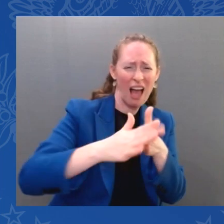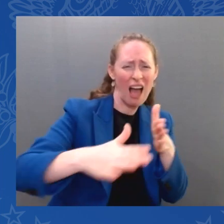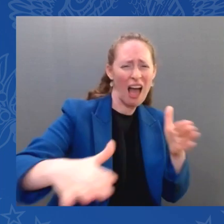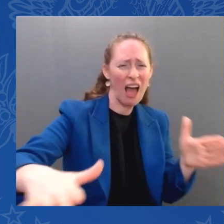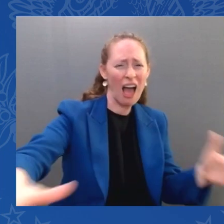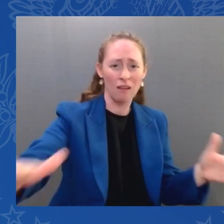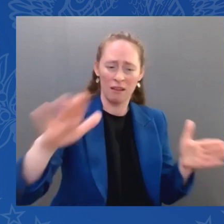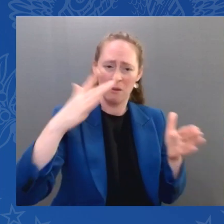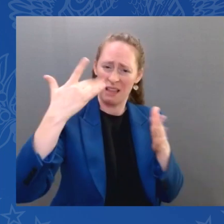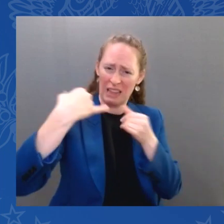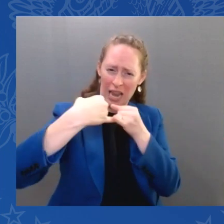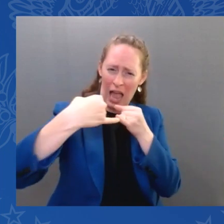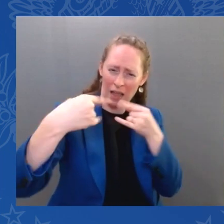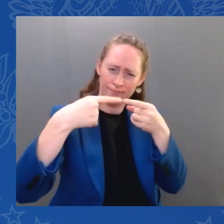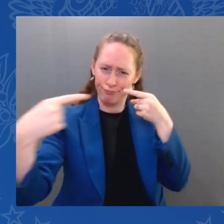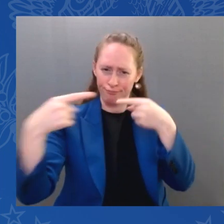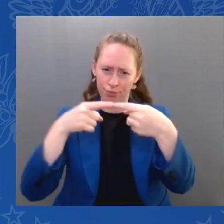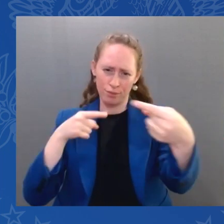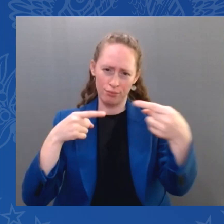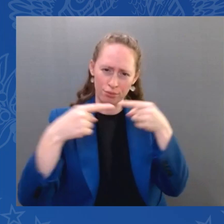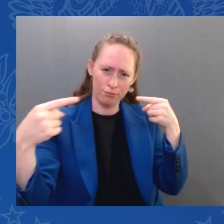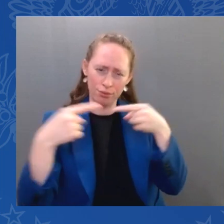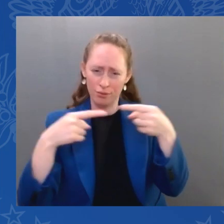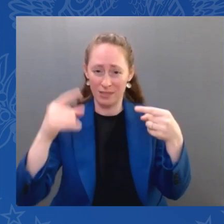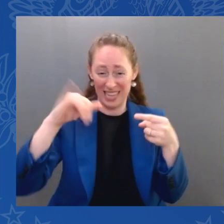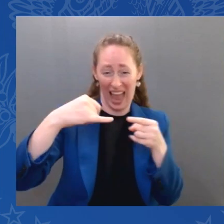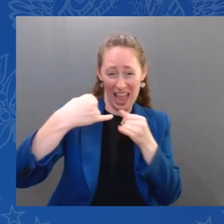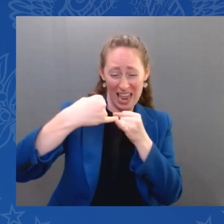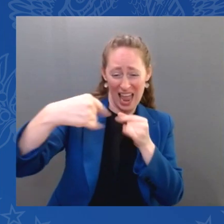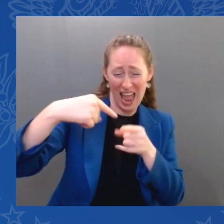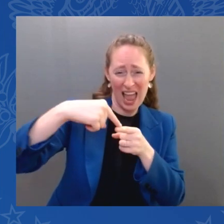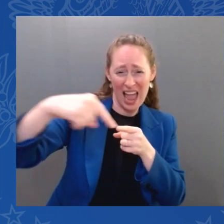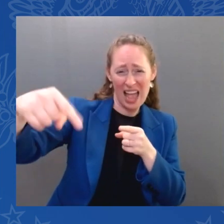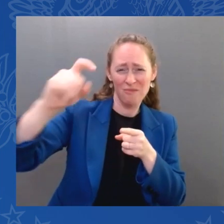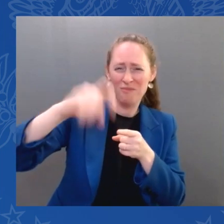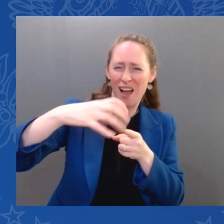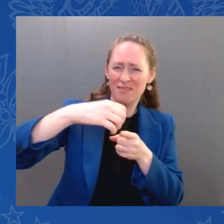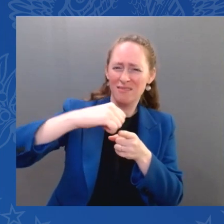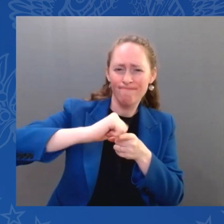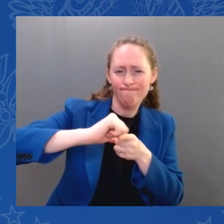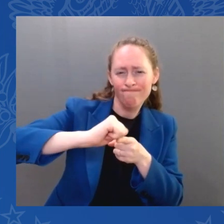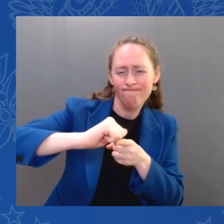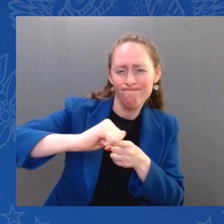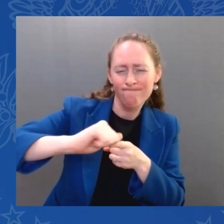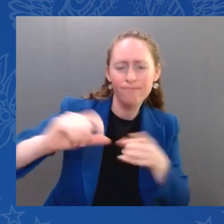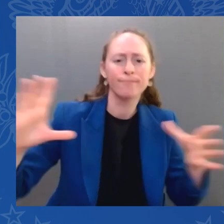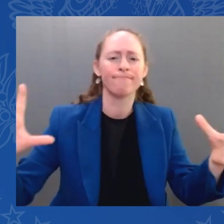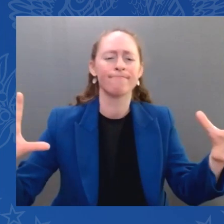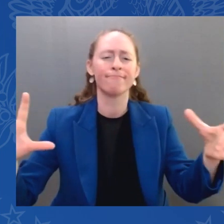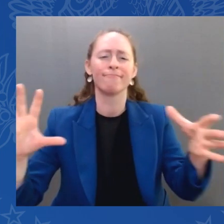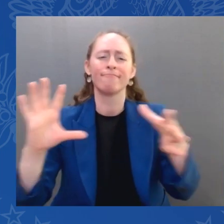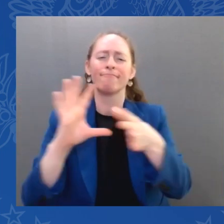that are necessary to prevent this from happening again." End of quote. That's why we're here. That's why we're here.